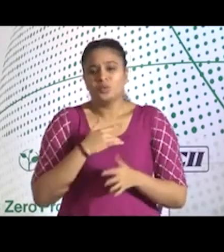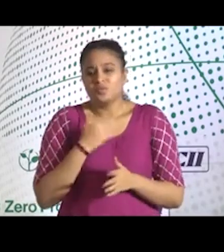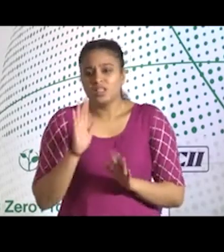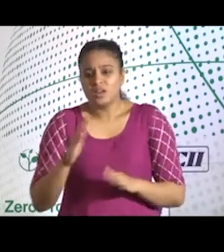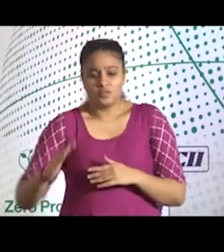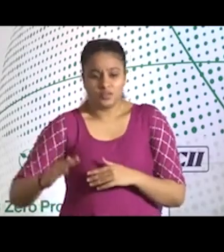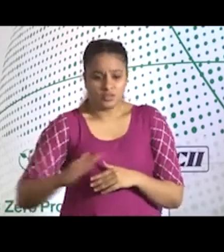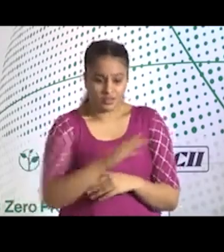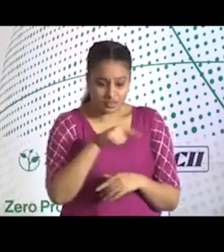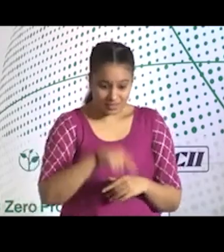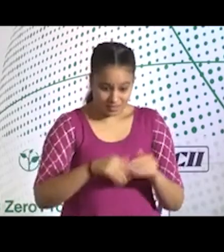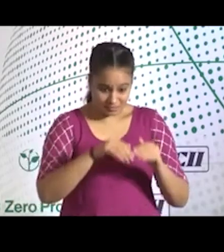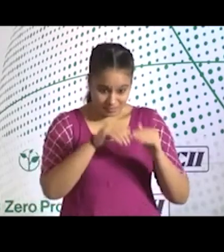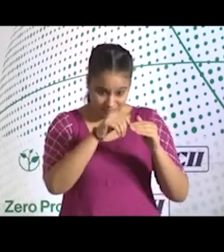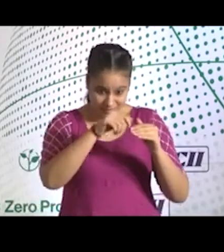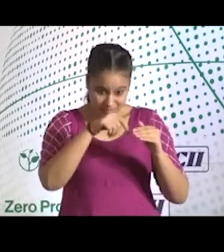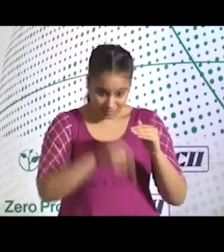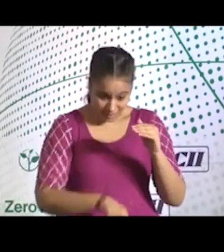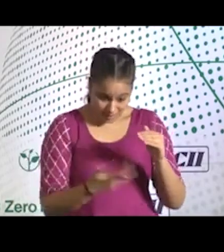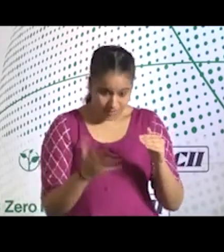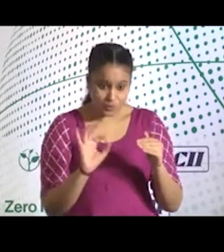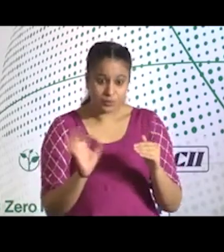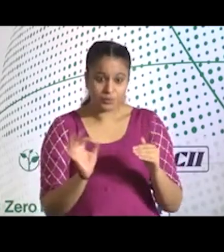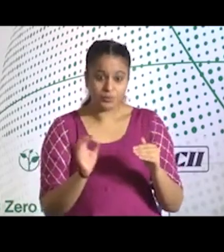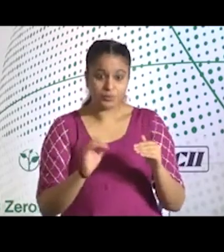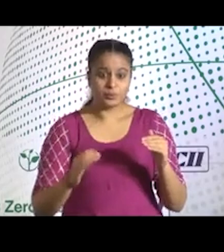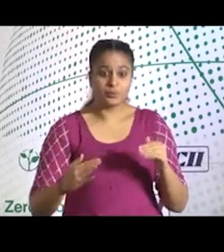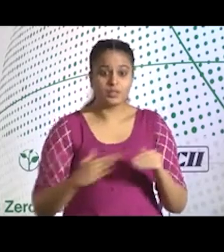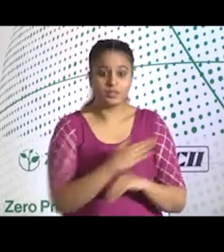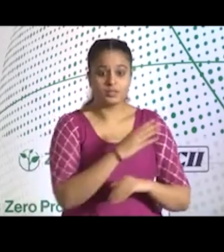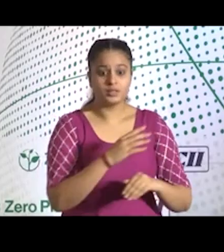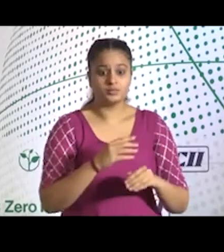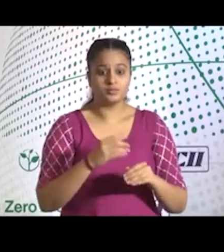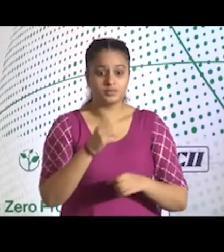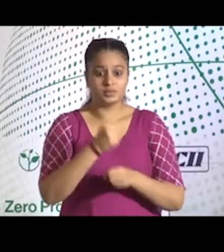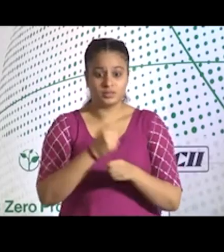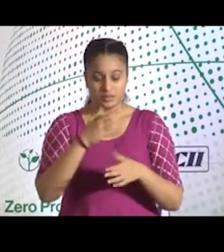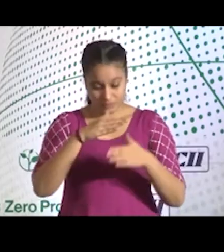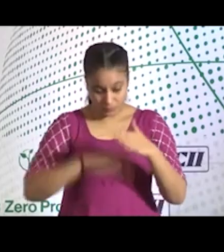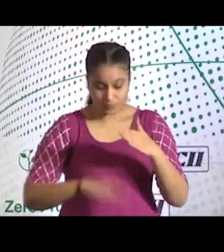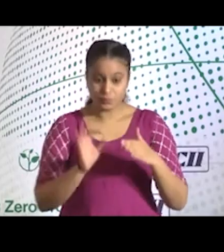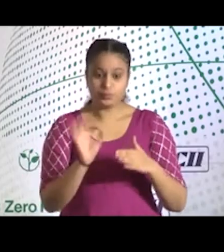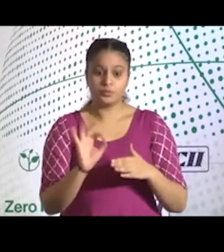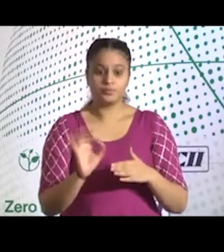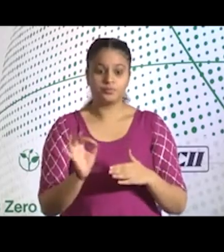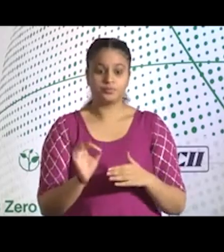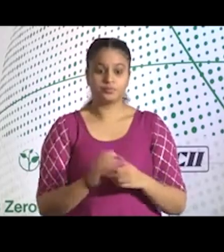not on the ground floor, all 100% of our renters. So how do we really think about it or do